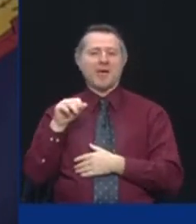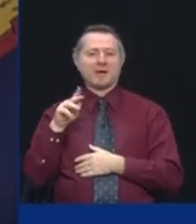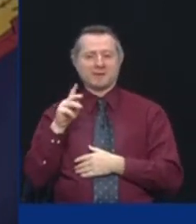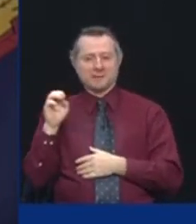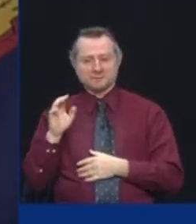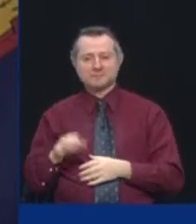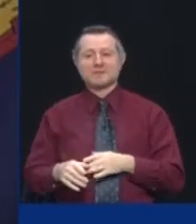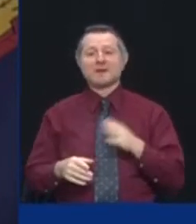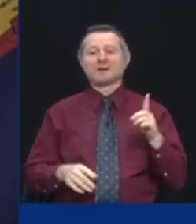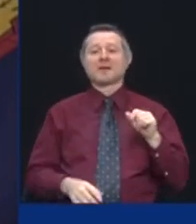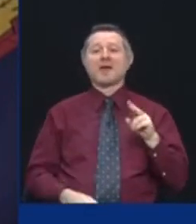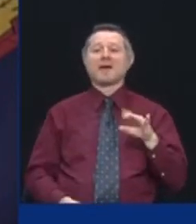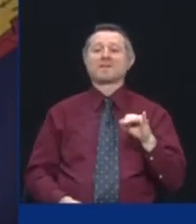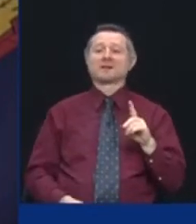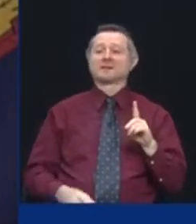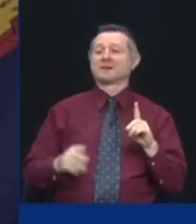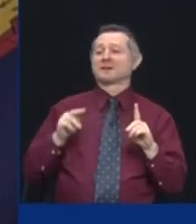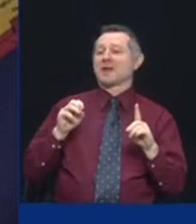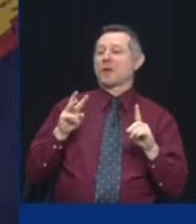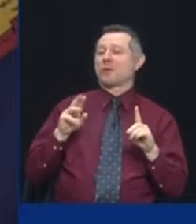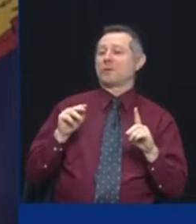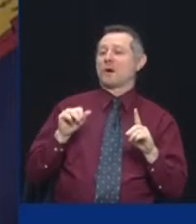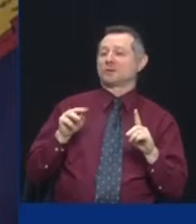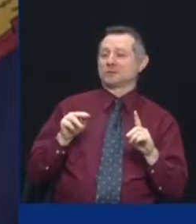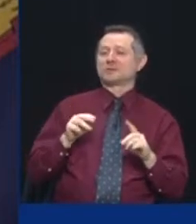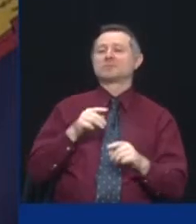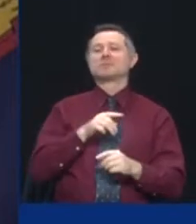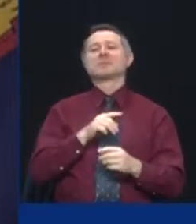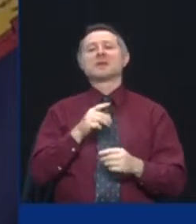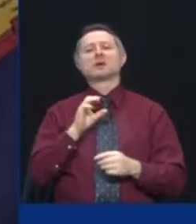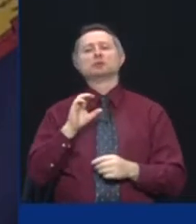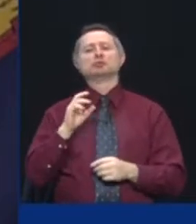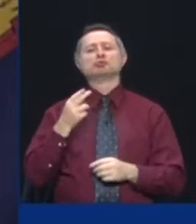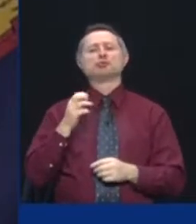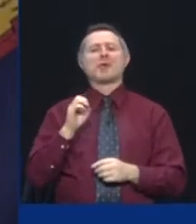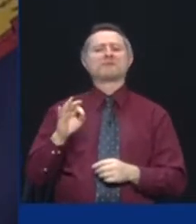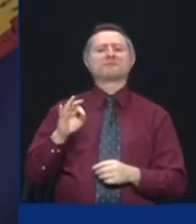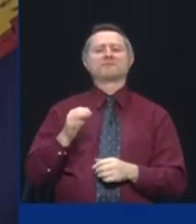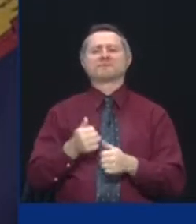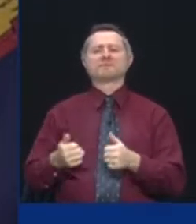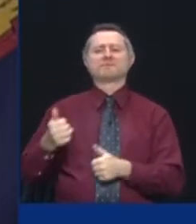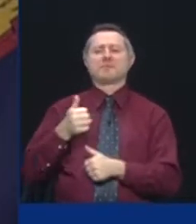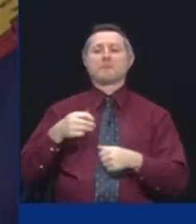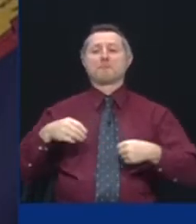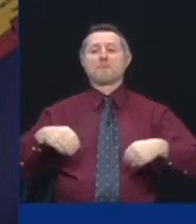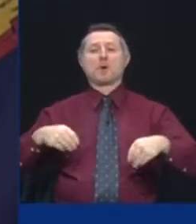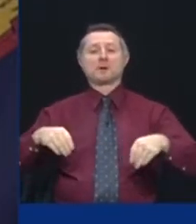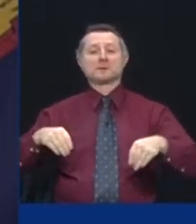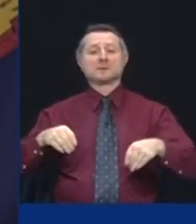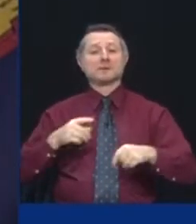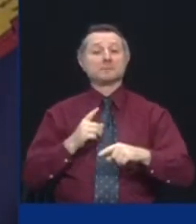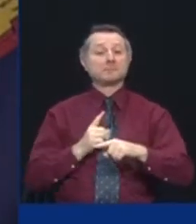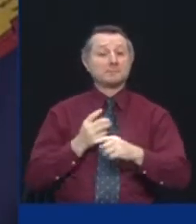VICE PRESIDENT OF STADIUM OPERATIONS FOR NEW YORK YANKEES AND DAVID NEWMAN, EXECUTIVE VICE PRESIDENT AND CHIEF MARKETING